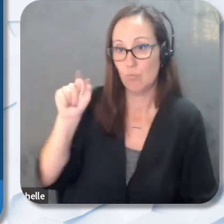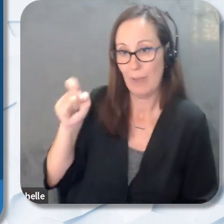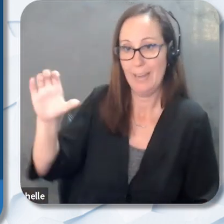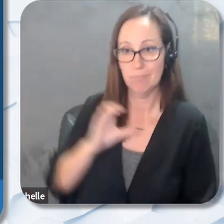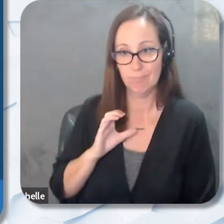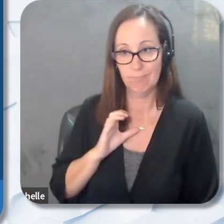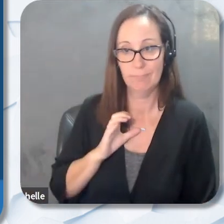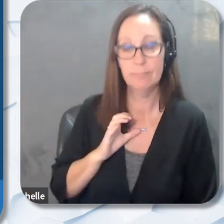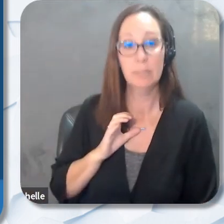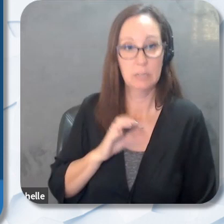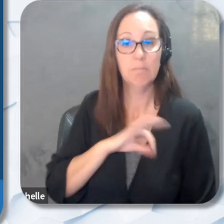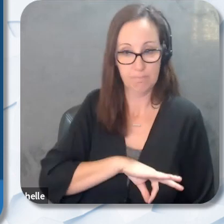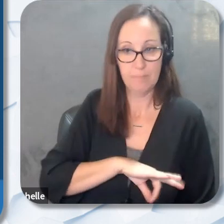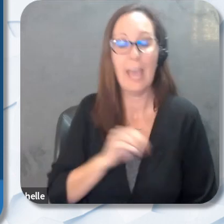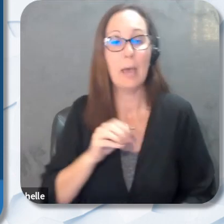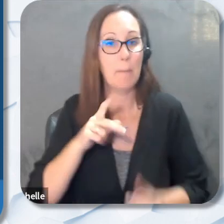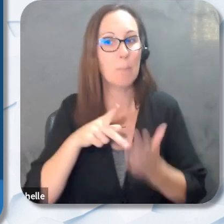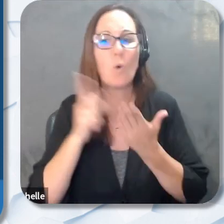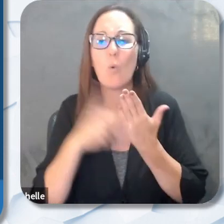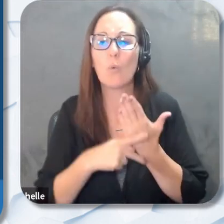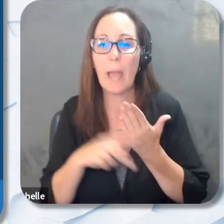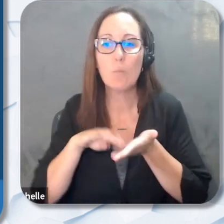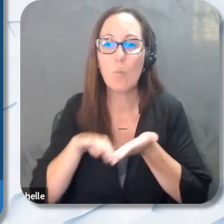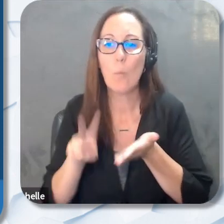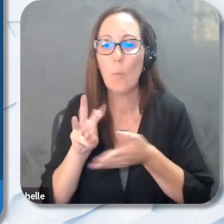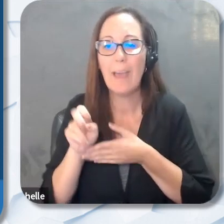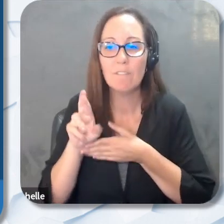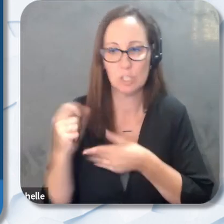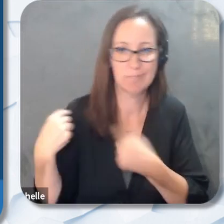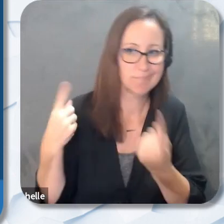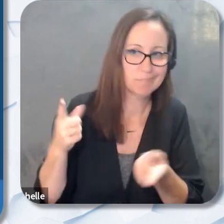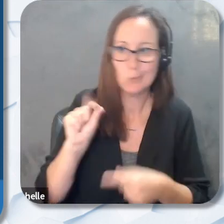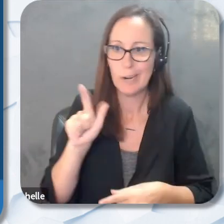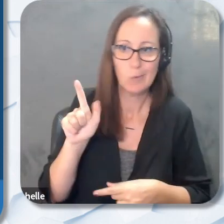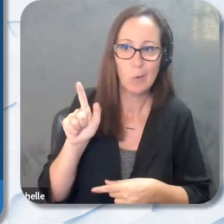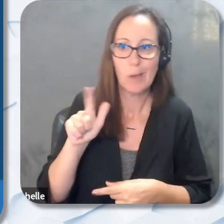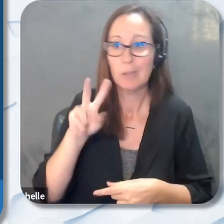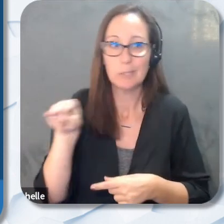And the program waivers that have been in place for the entire 2021 22 school year,